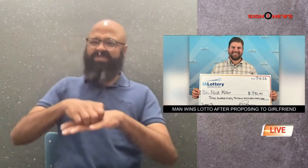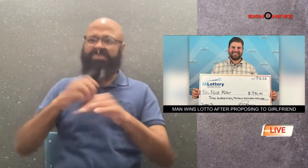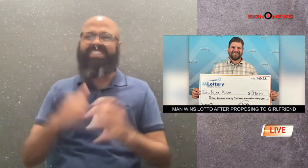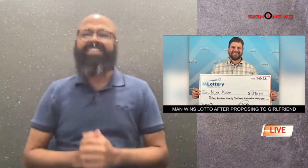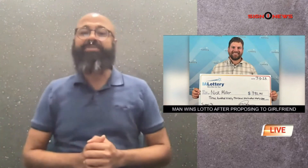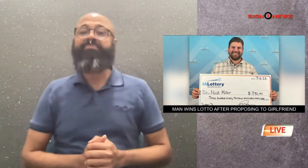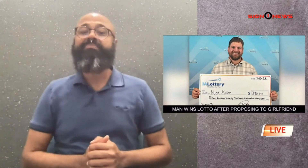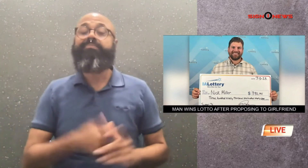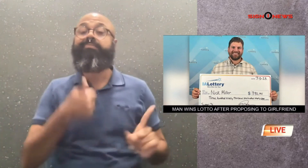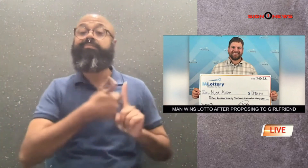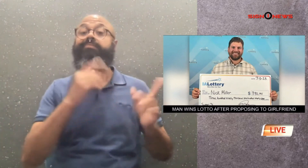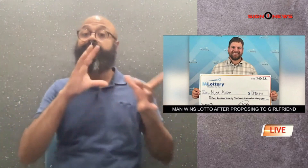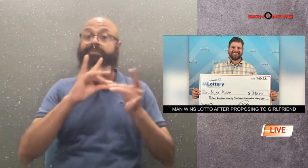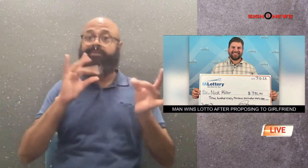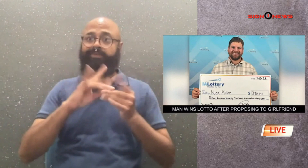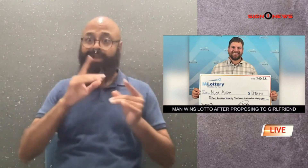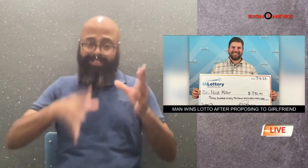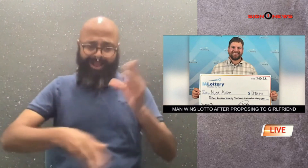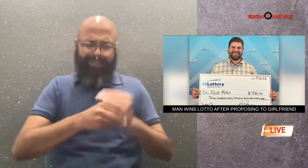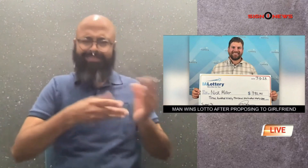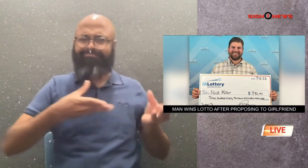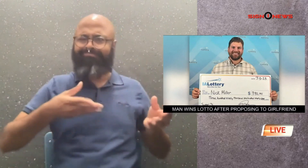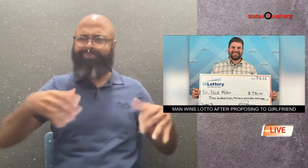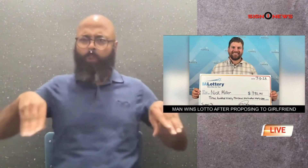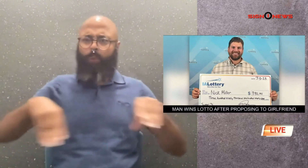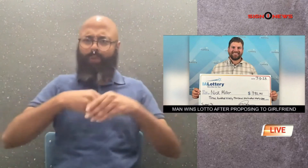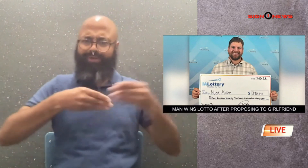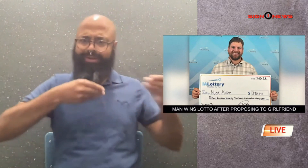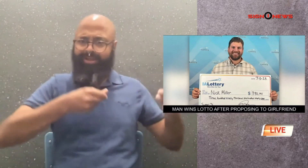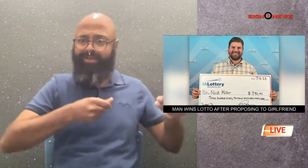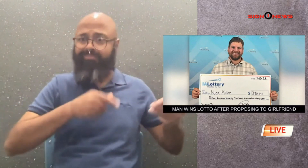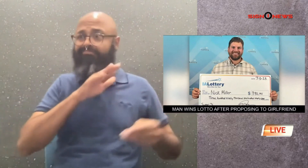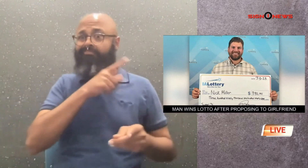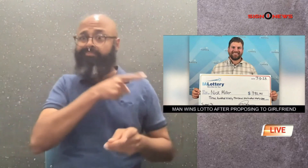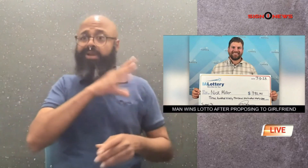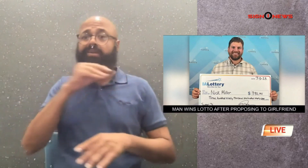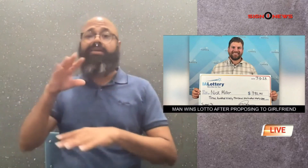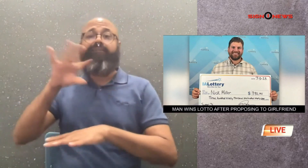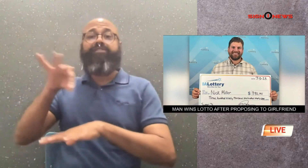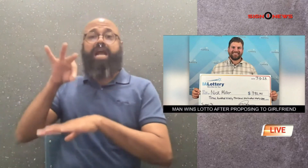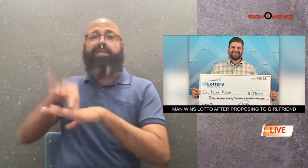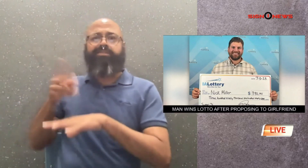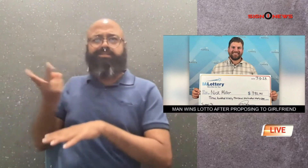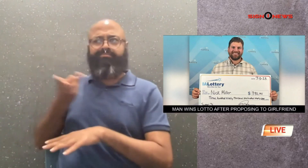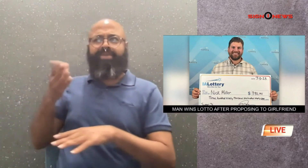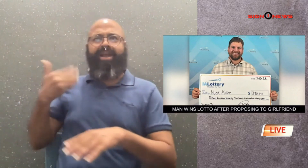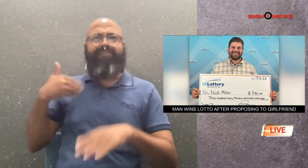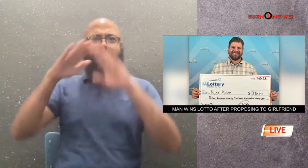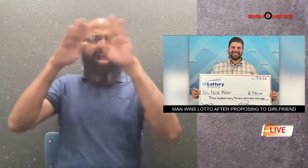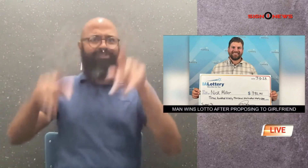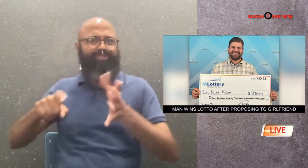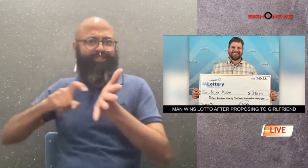Miller says that in addition to the wedding, he and his fiance have a house to fix up. Wow,